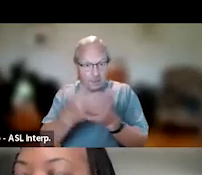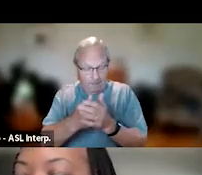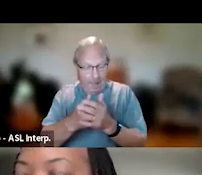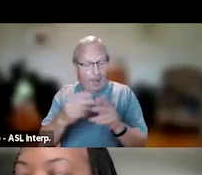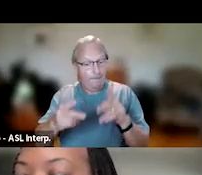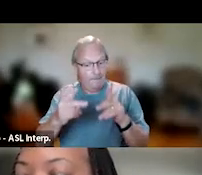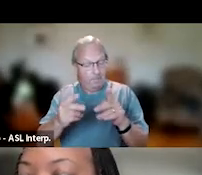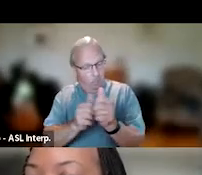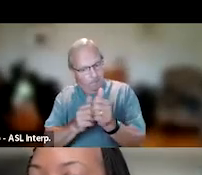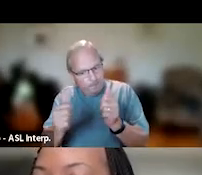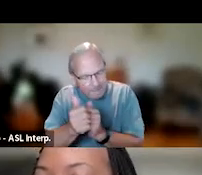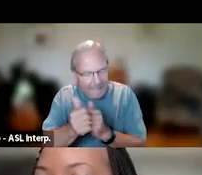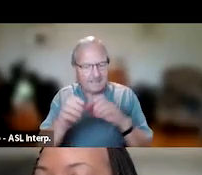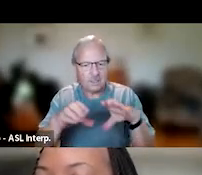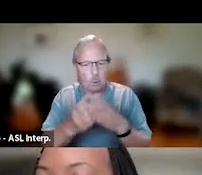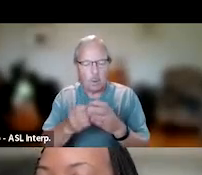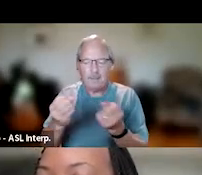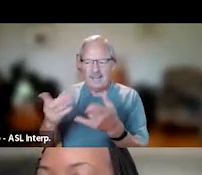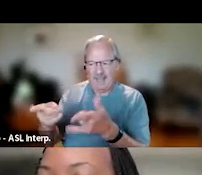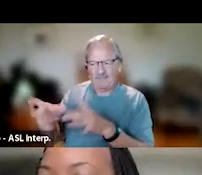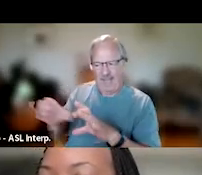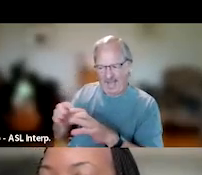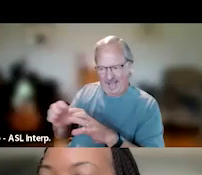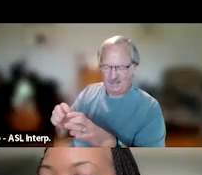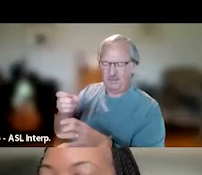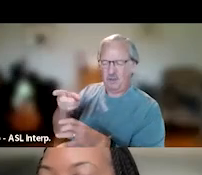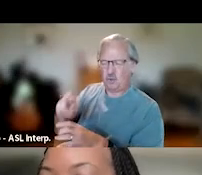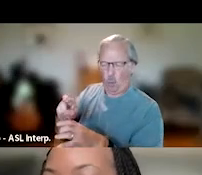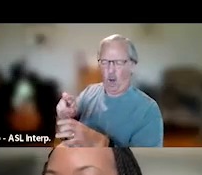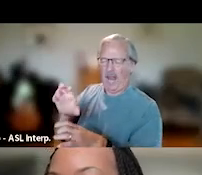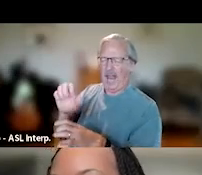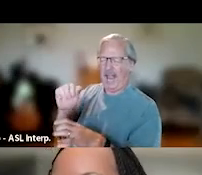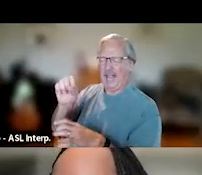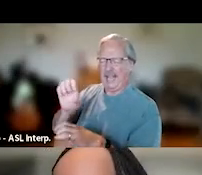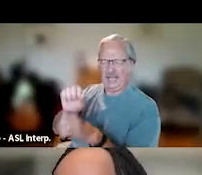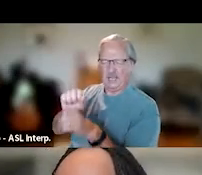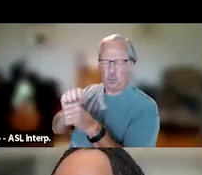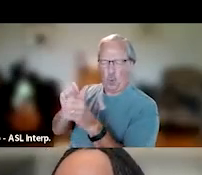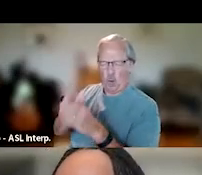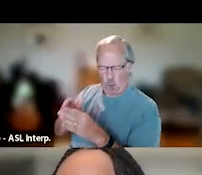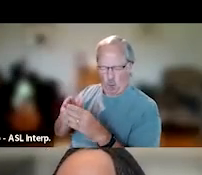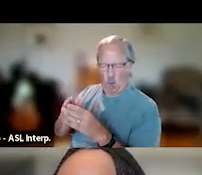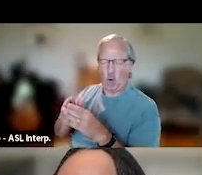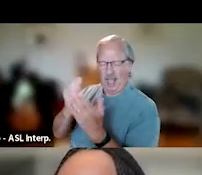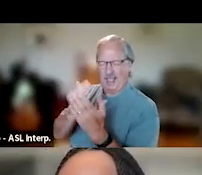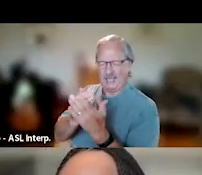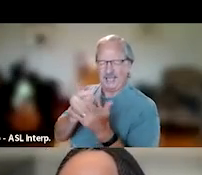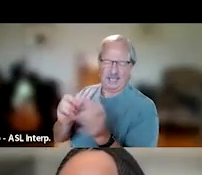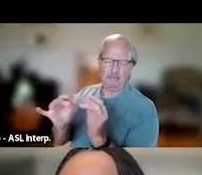Many of them already have active SOAR caseworker lists that they'll be able to keep in contact with each other in that way.